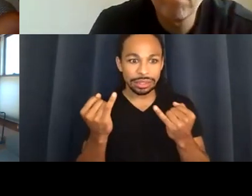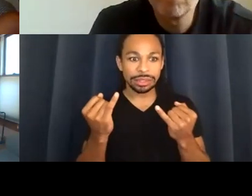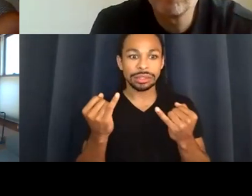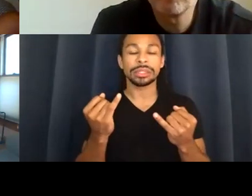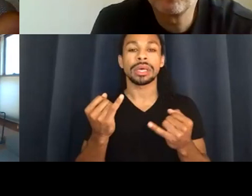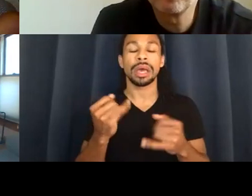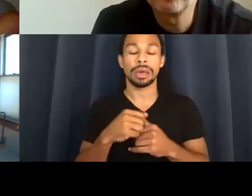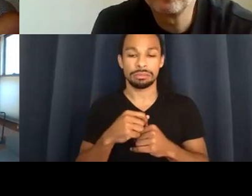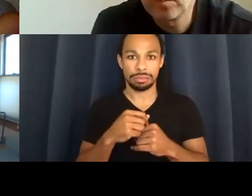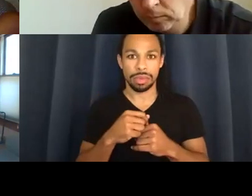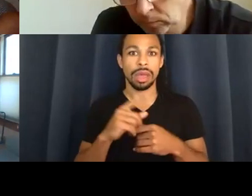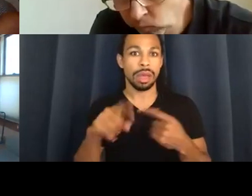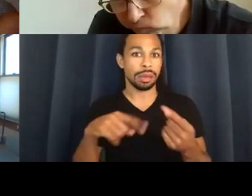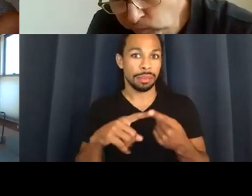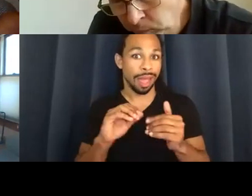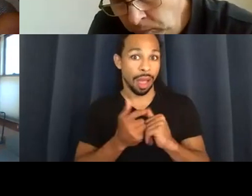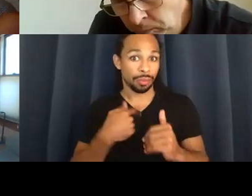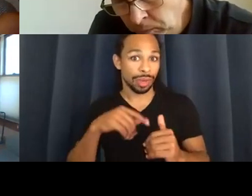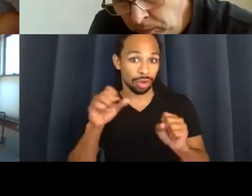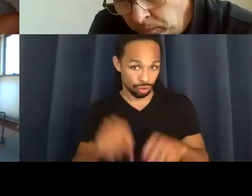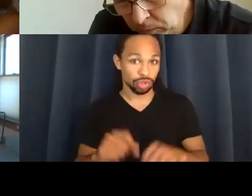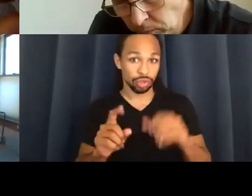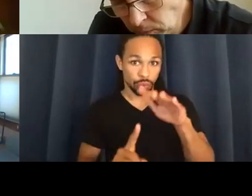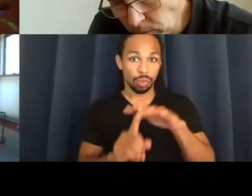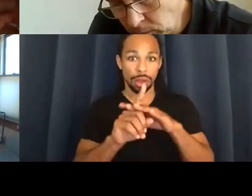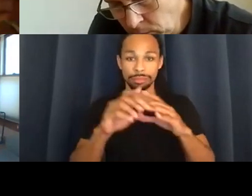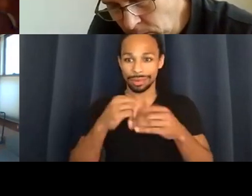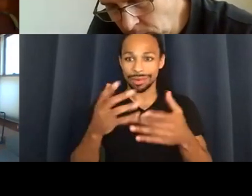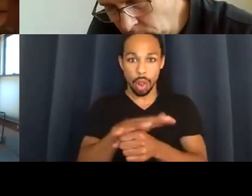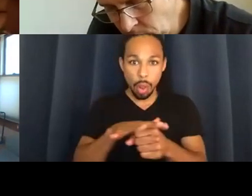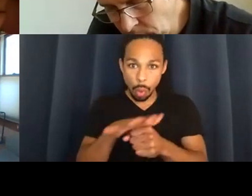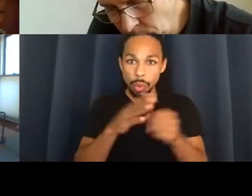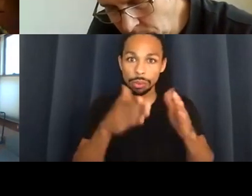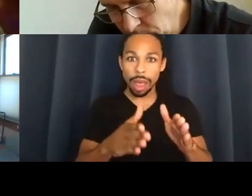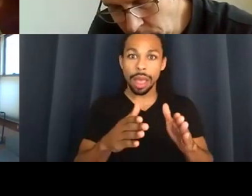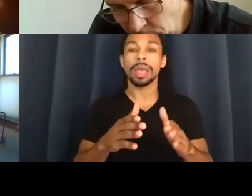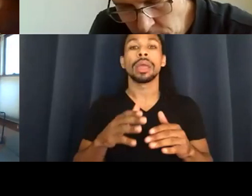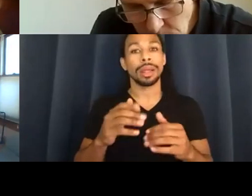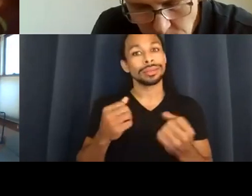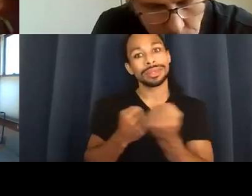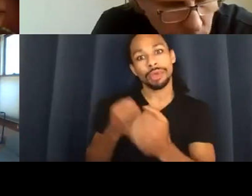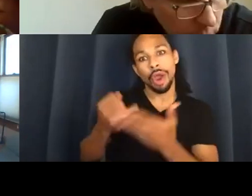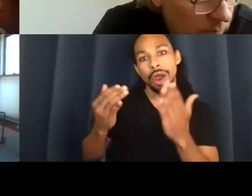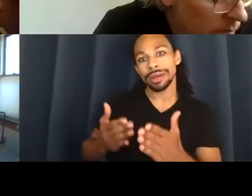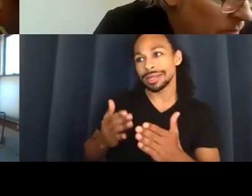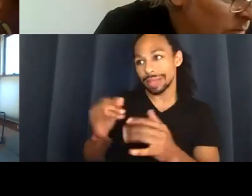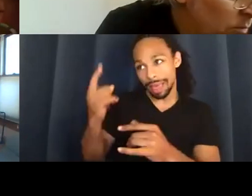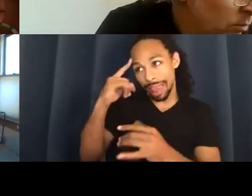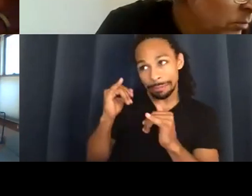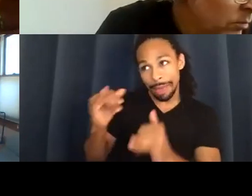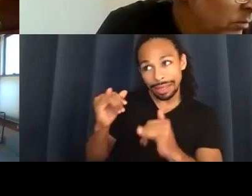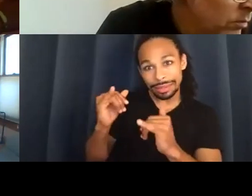up in a local way and also support artists of like minds who are innovating across the